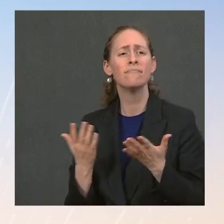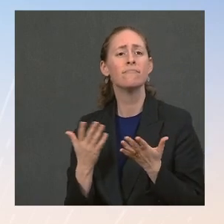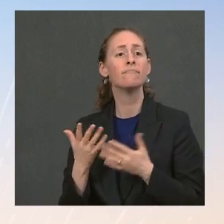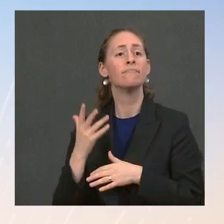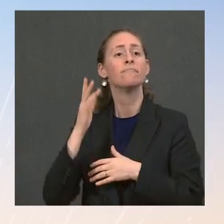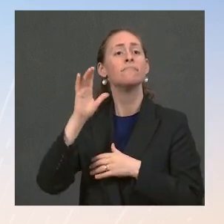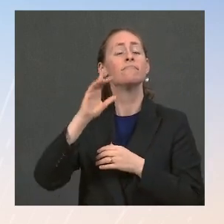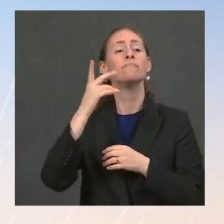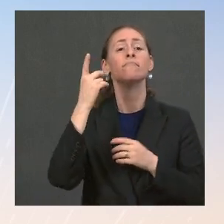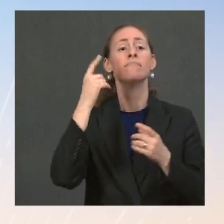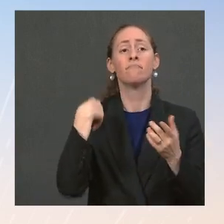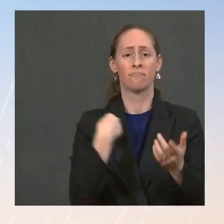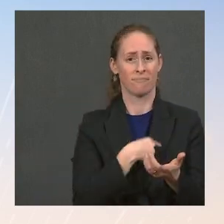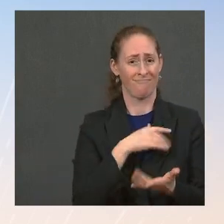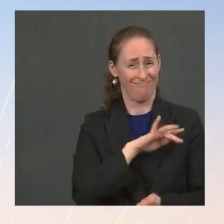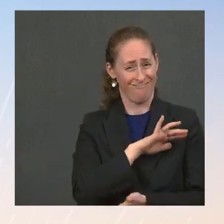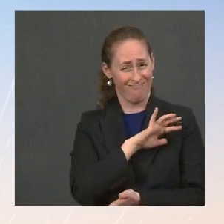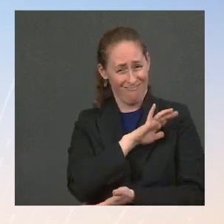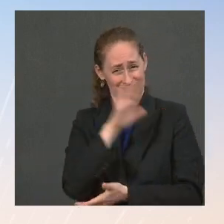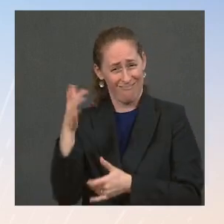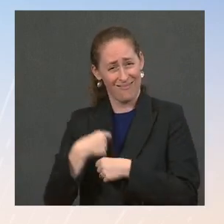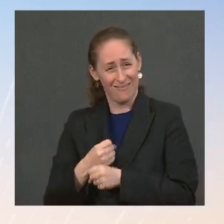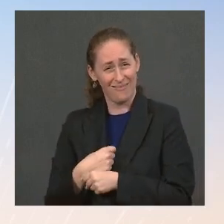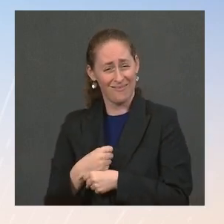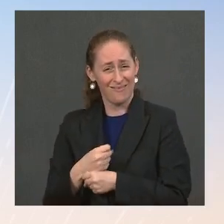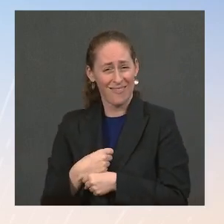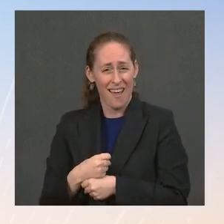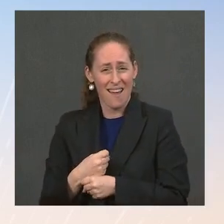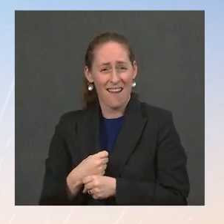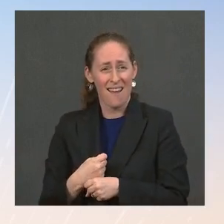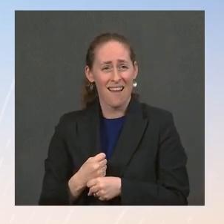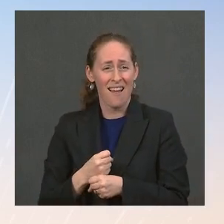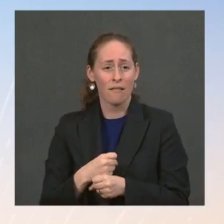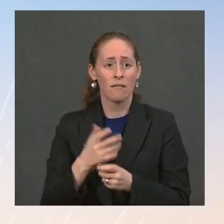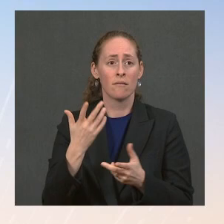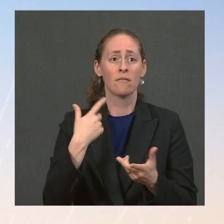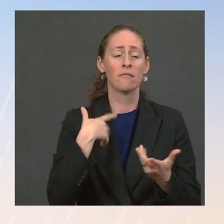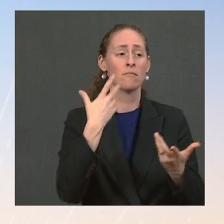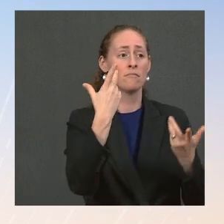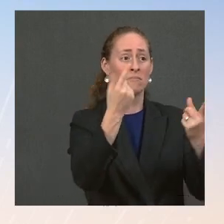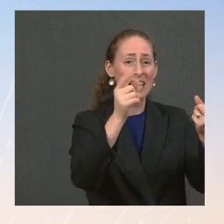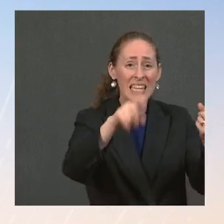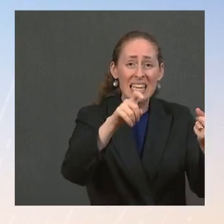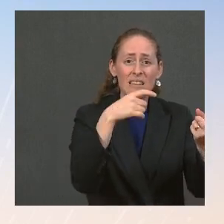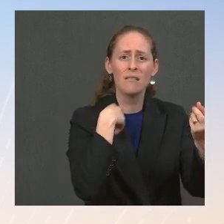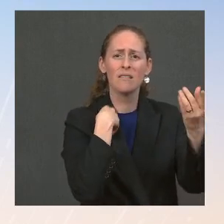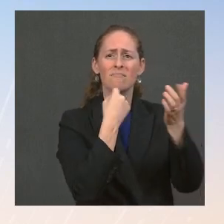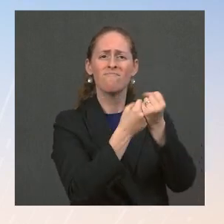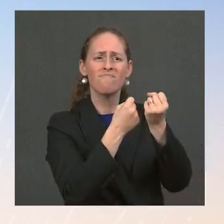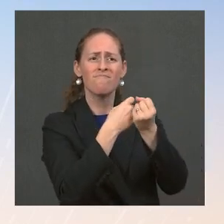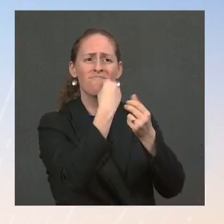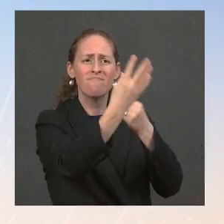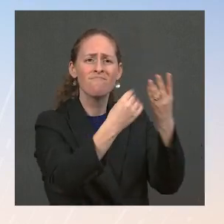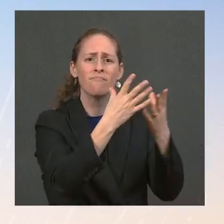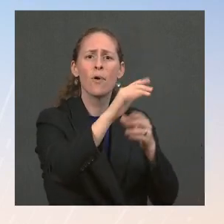on ensuring that we are providing the supplies that are needed to countries. We continue to need other countries around the world